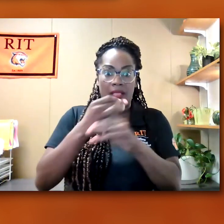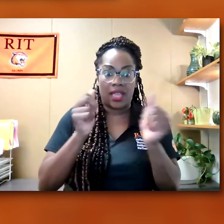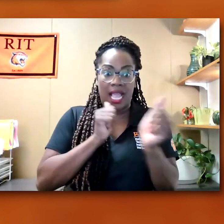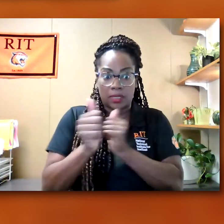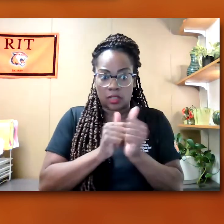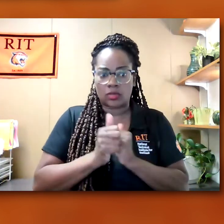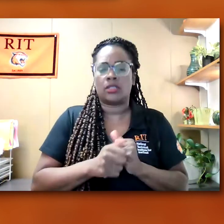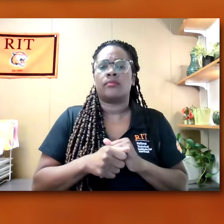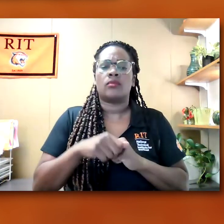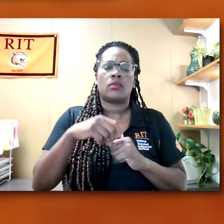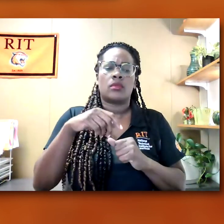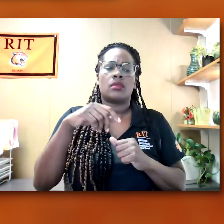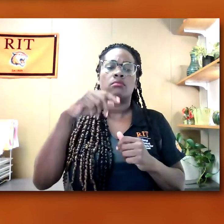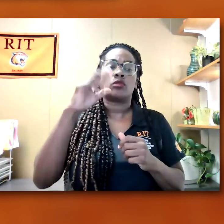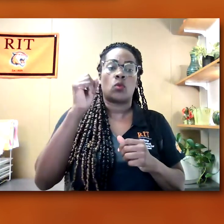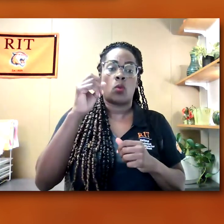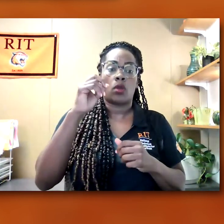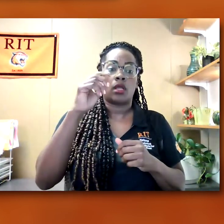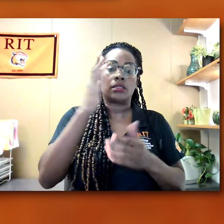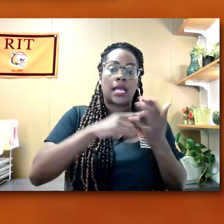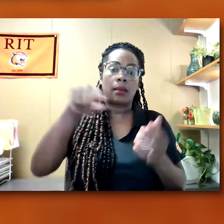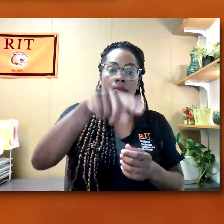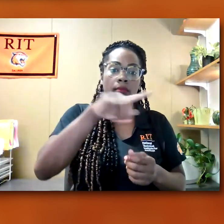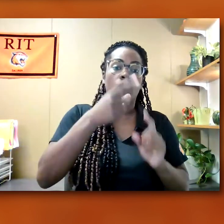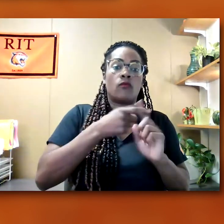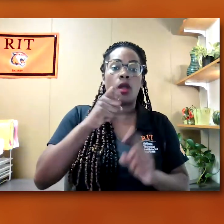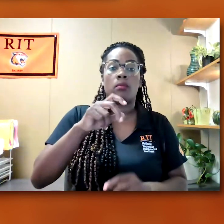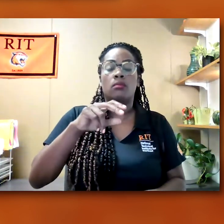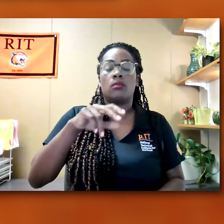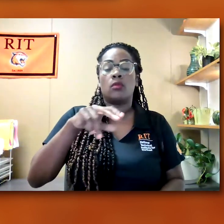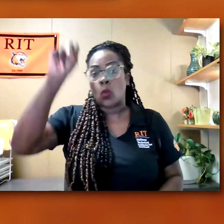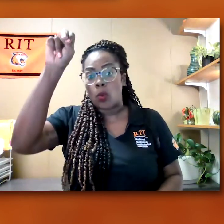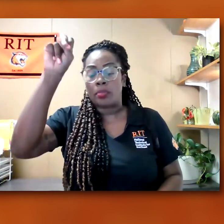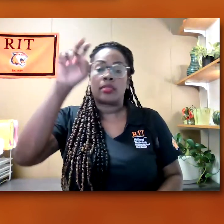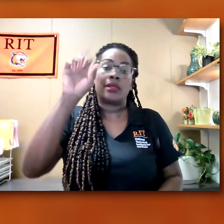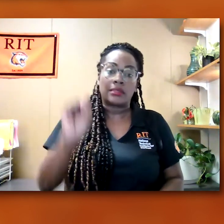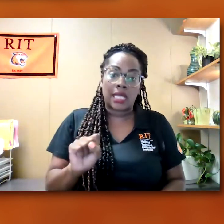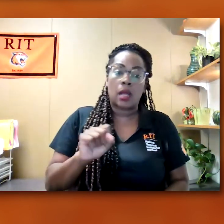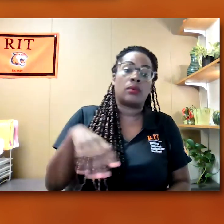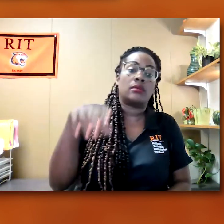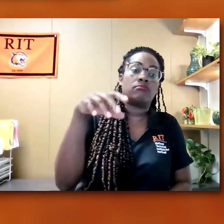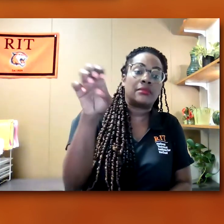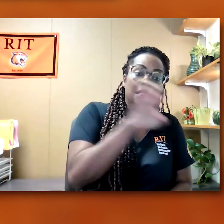Second, we'll also be having regional math competitions. Some of you may be from the north,